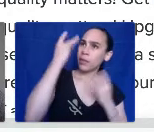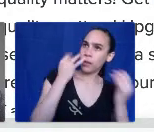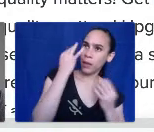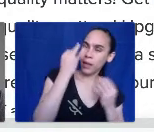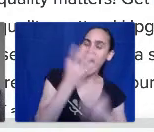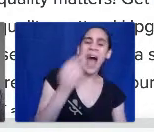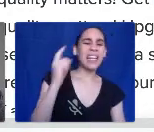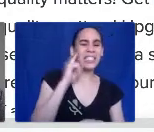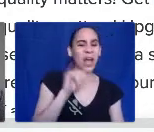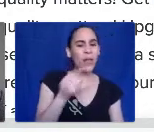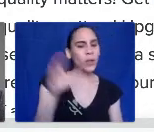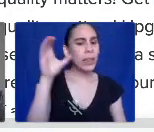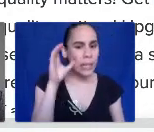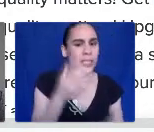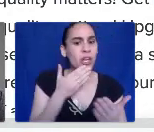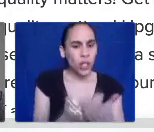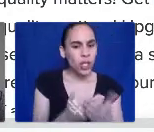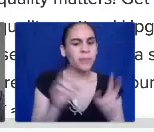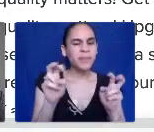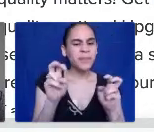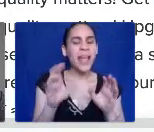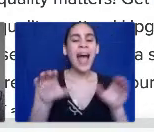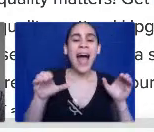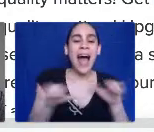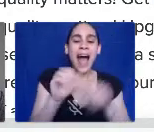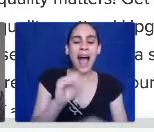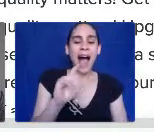good listener there's a skill set called active listening i would google that and research that